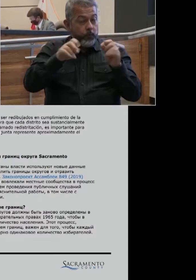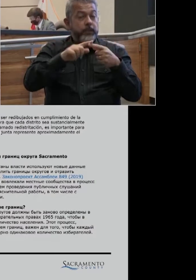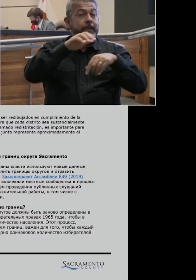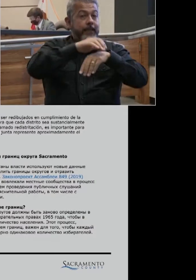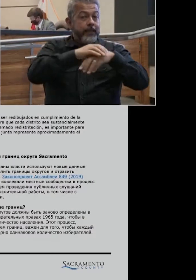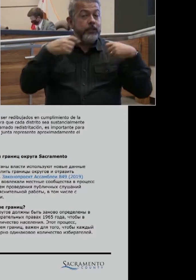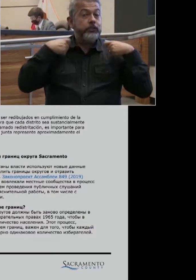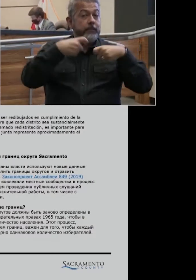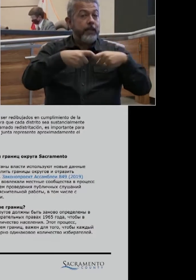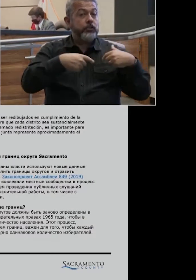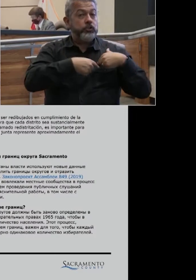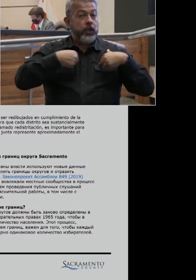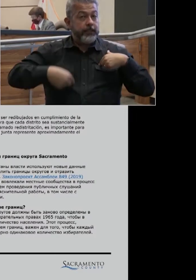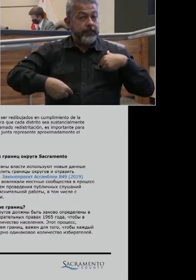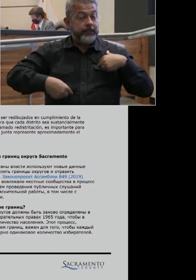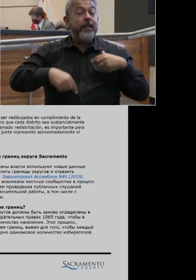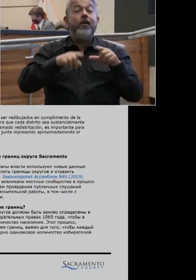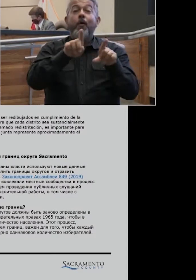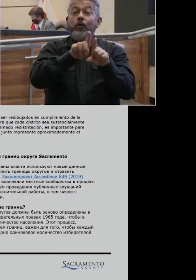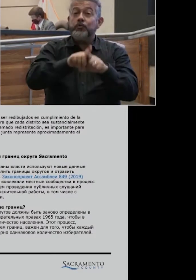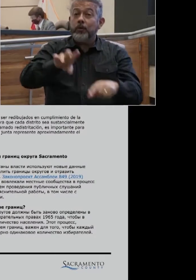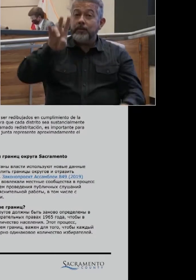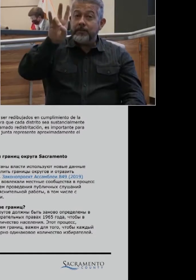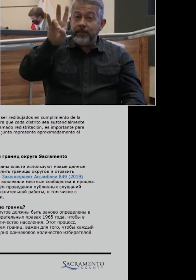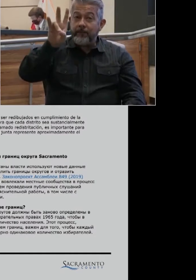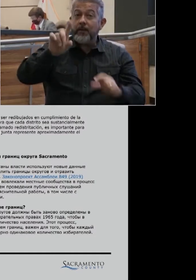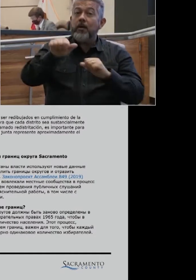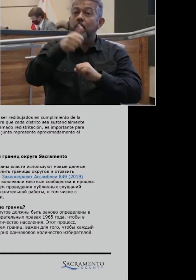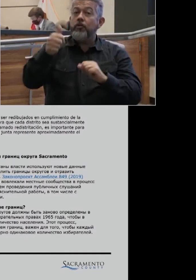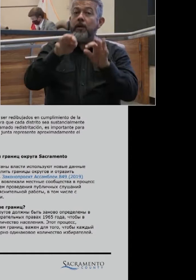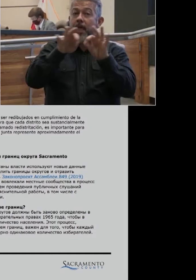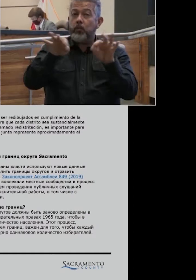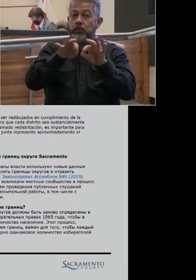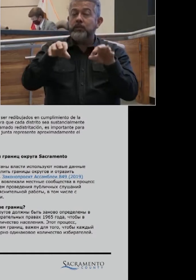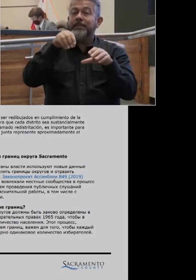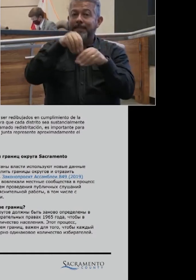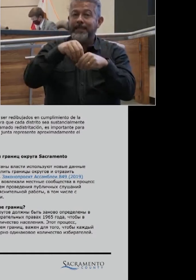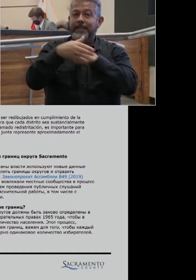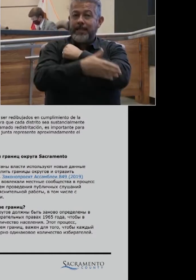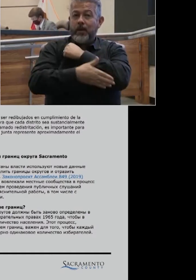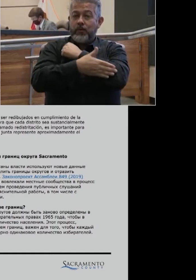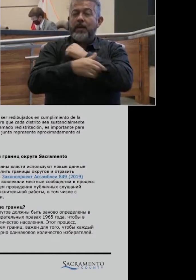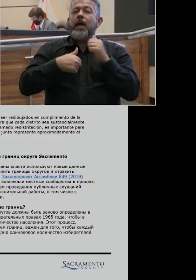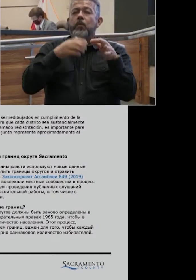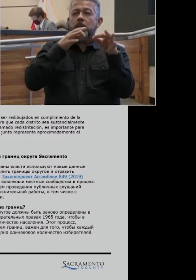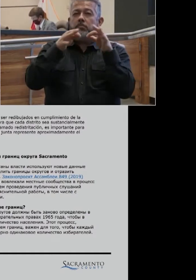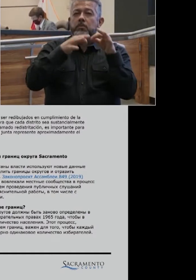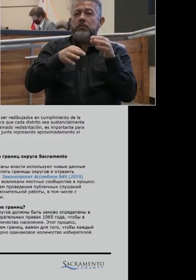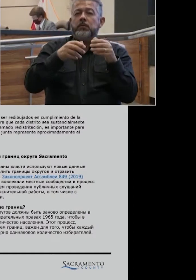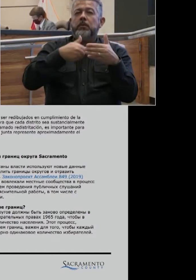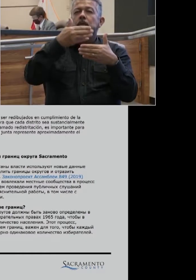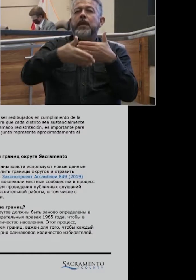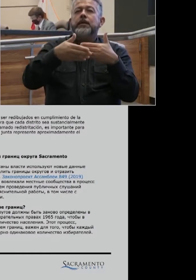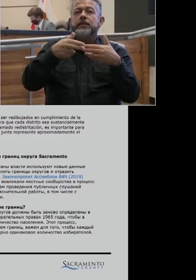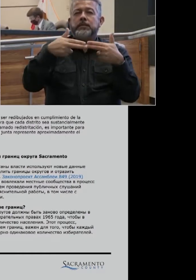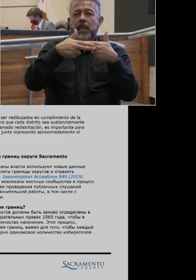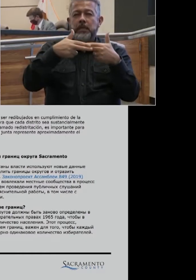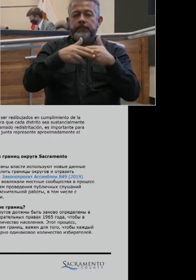LANGUAGES BUT ENGLISH, SPANISH, CHINESE AND SEVEN ADDITIONAL CHINESE AND SEVEN ADDITIONAL LANGUAGES IN THE COUNTY I'LL LANGUAGES IN THE COUNTY I'LL FOCUS ON IN A FEW MORE SLIDES. FOCUS ON IN A FEW MORE SLIDES. WE DO THIS BECAUSE THE GOOGLE